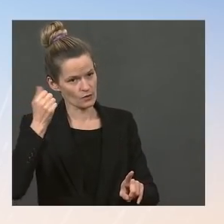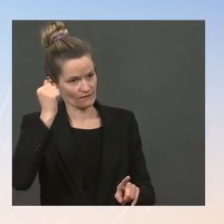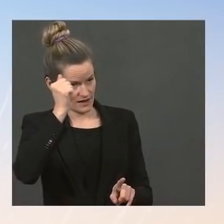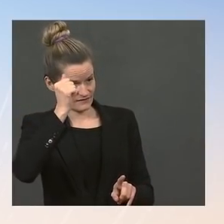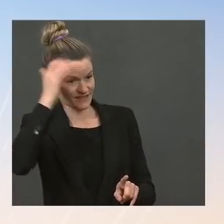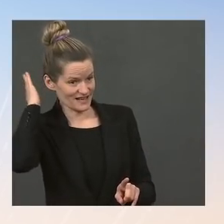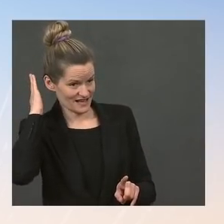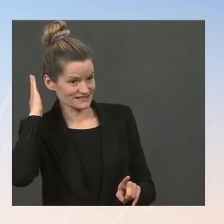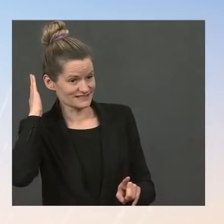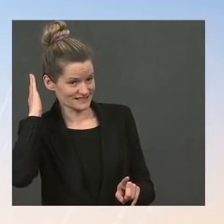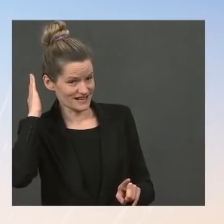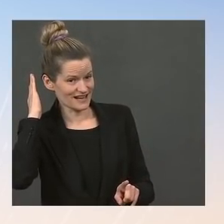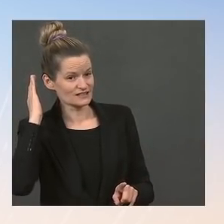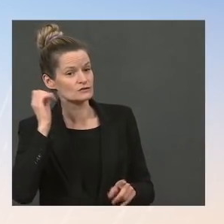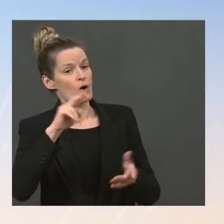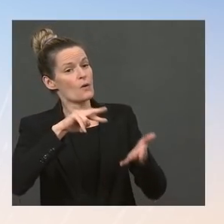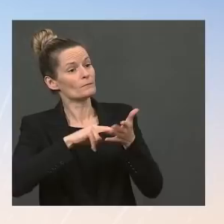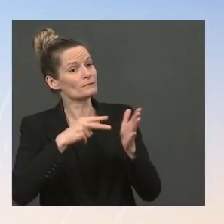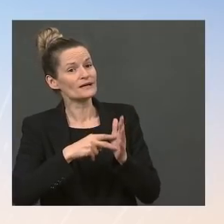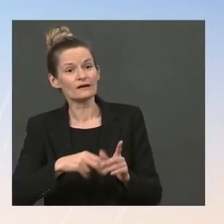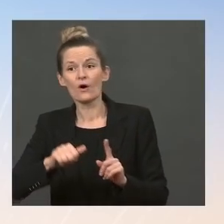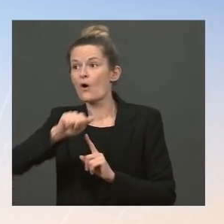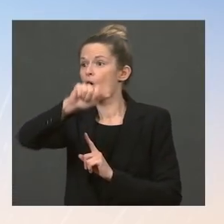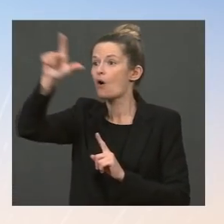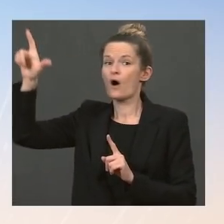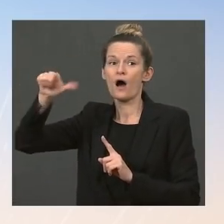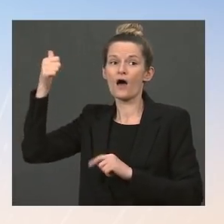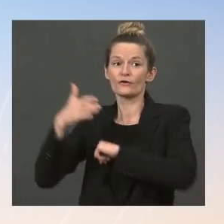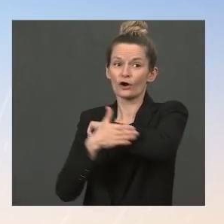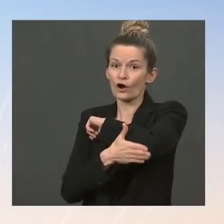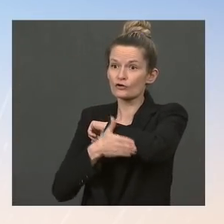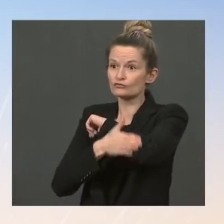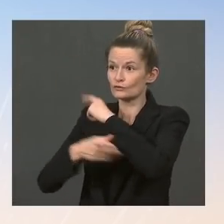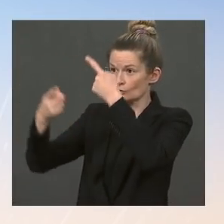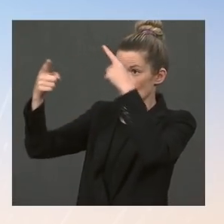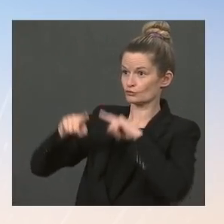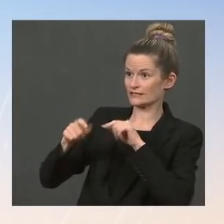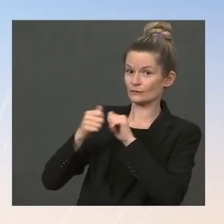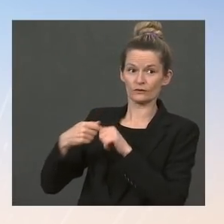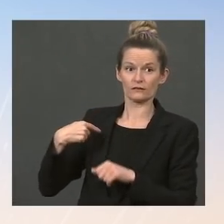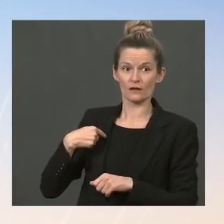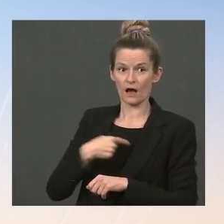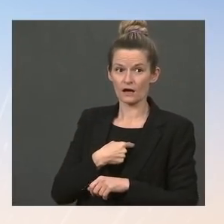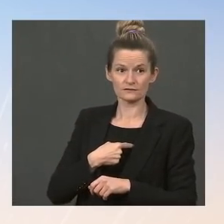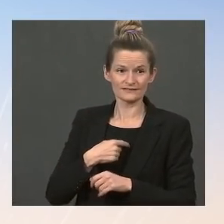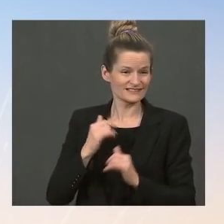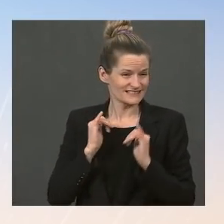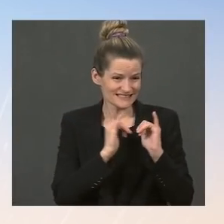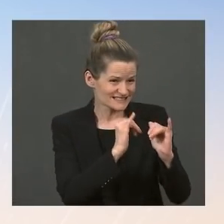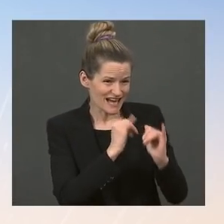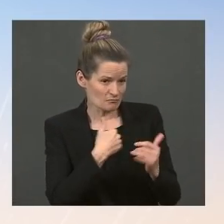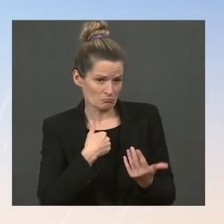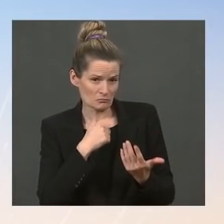are going to always agree with everything we do, nor do we always agree with everything they do. But sustainable and good diplomatic relationships